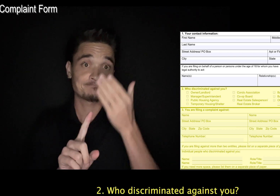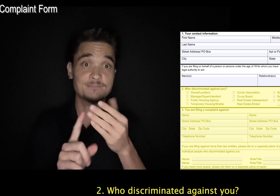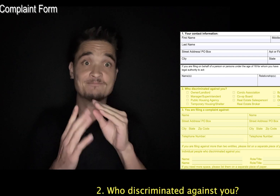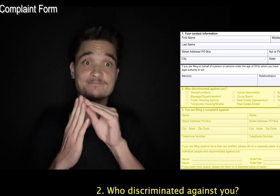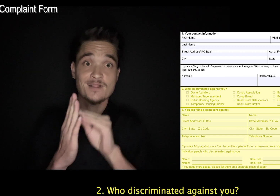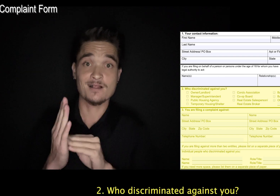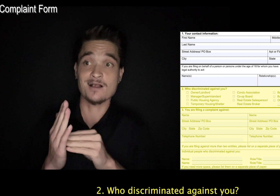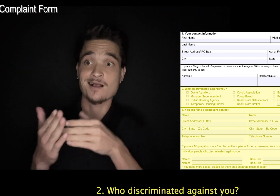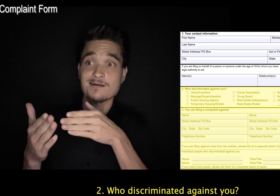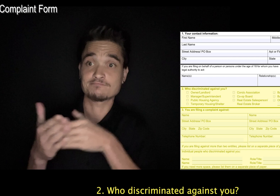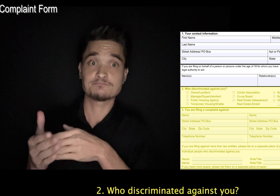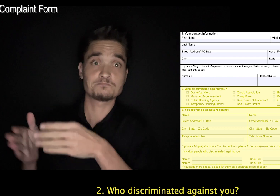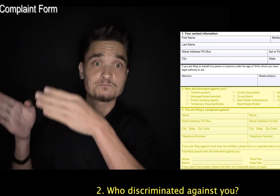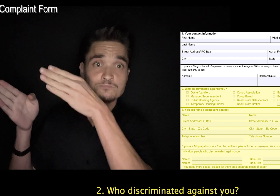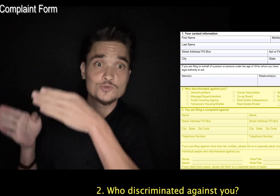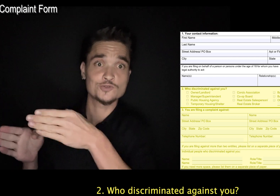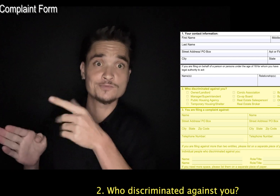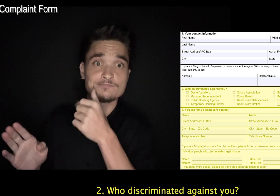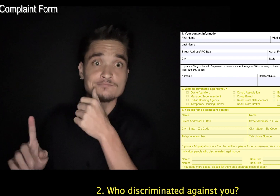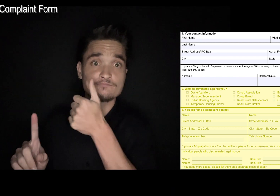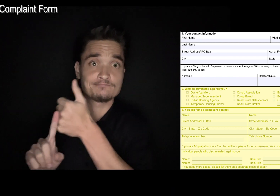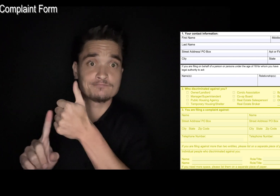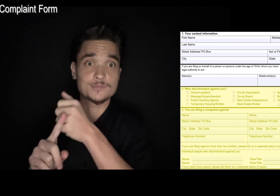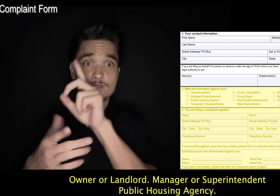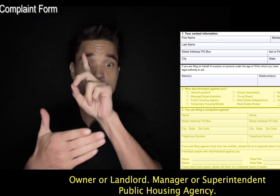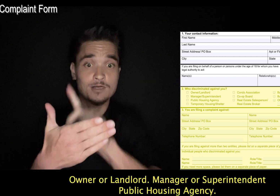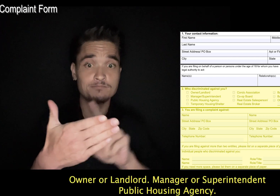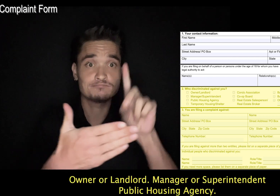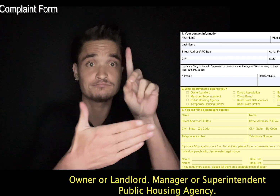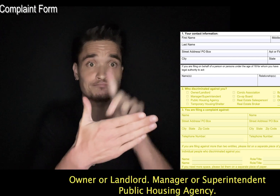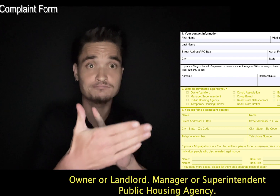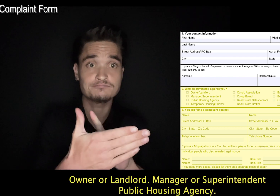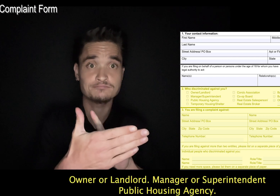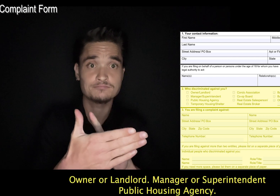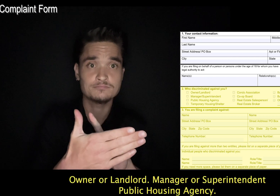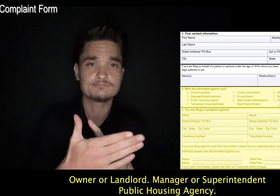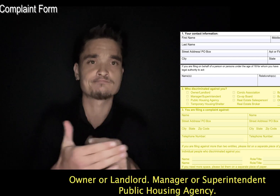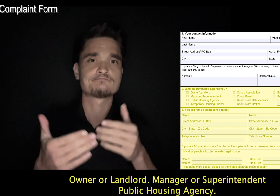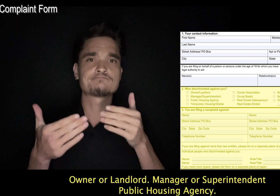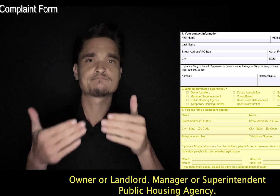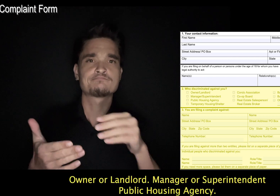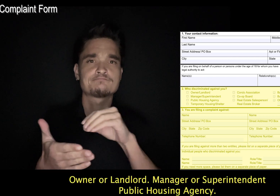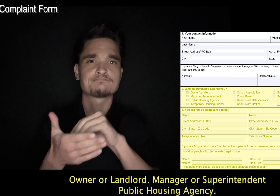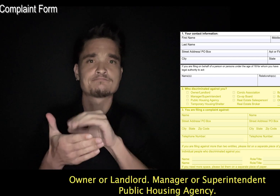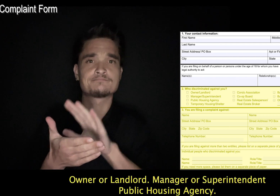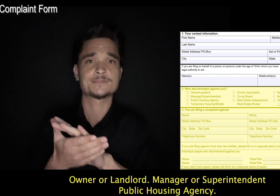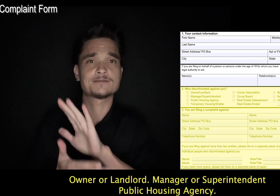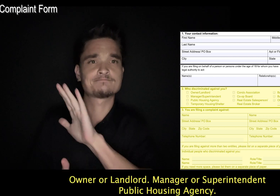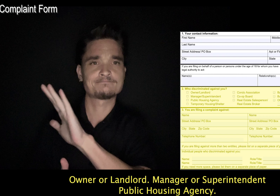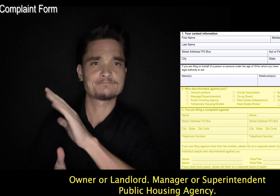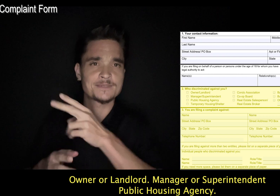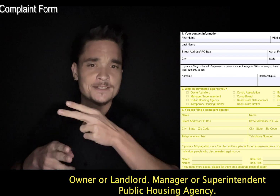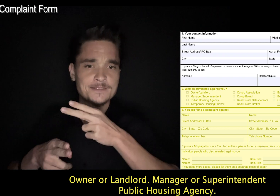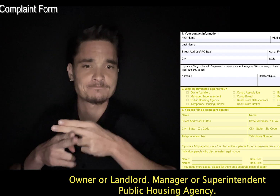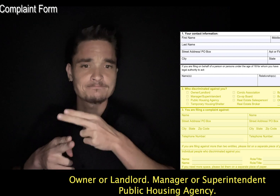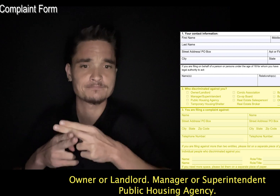2. Who discriminated against you? Owner or Landlord. Manager or Superintendent Public Housing Agency.